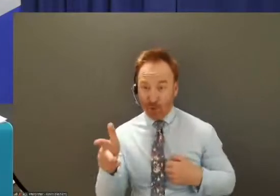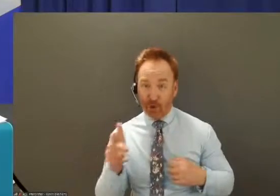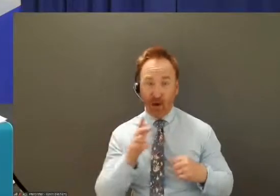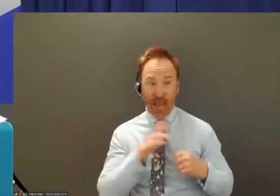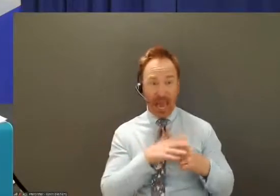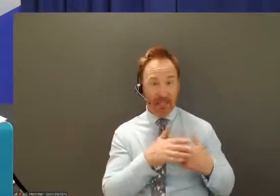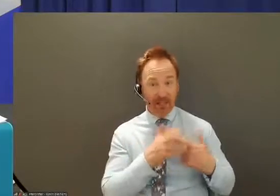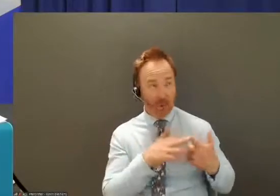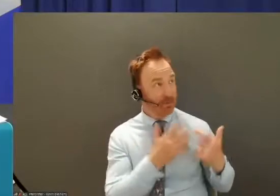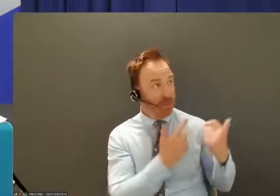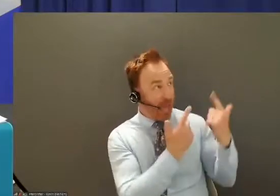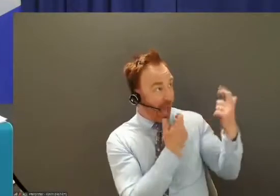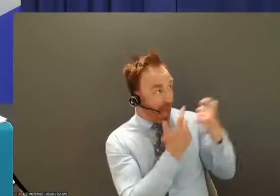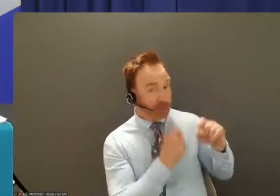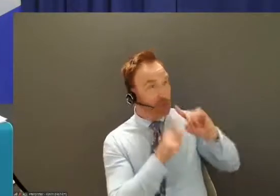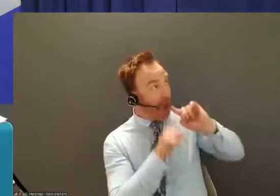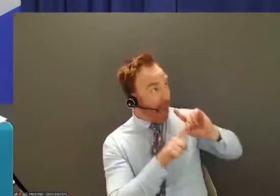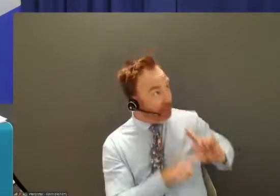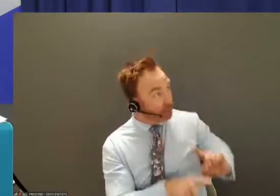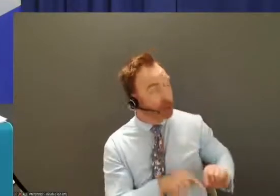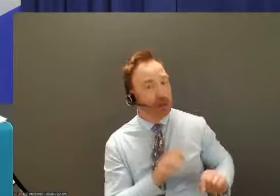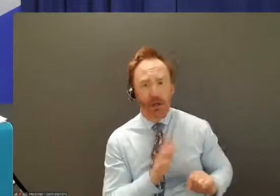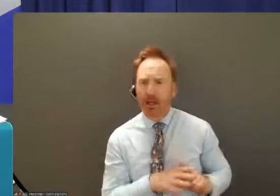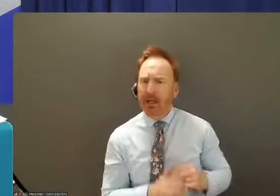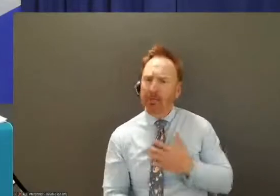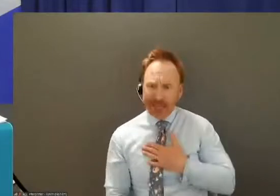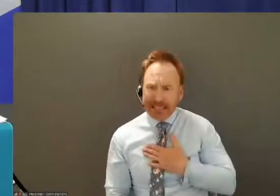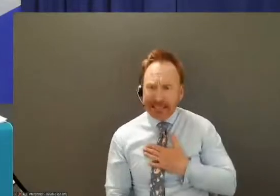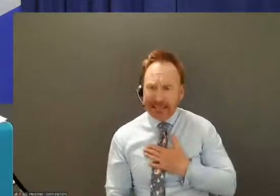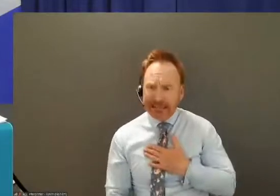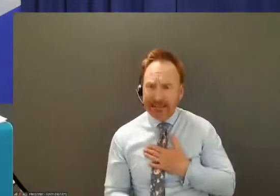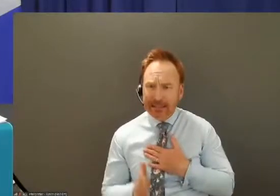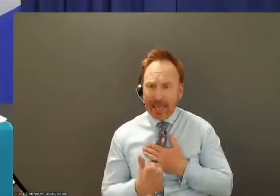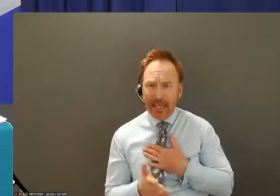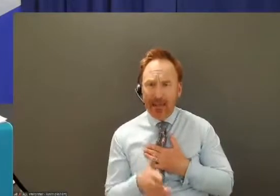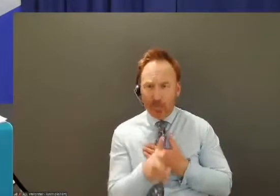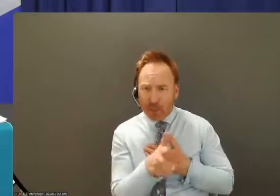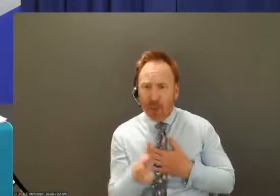intrusive measures we can put together to achieve the outcome